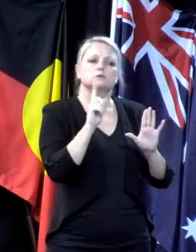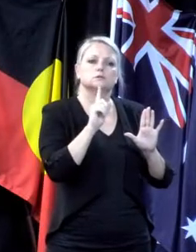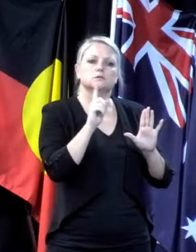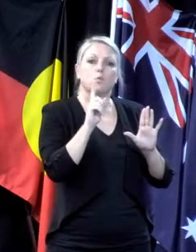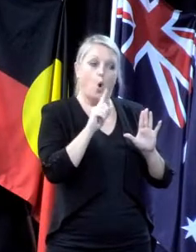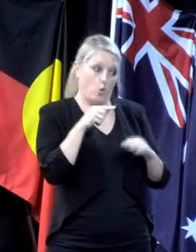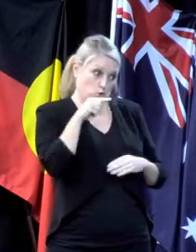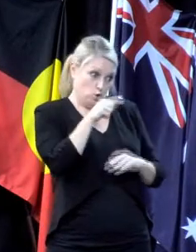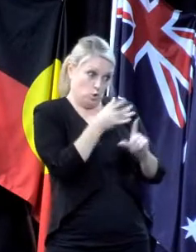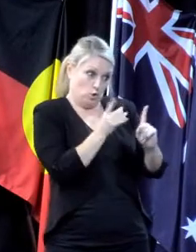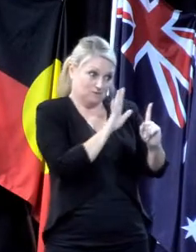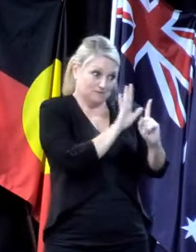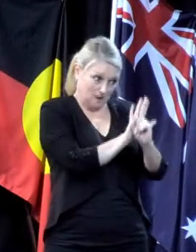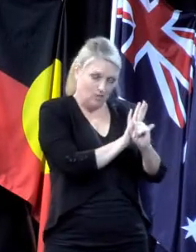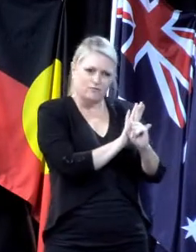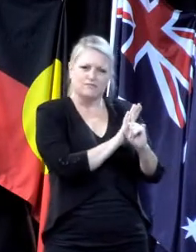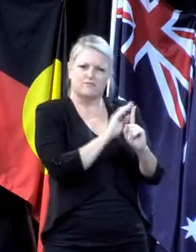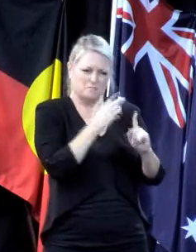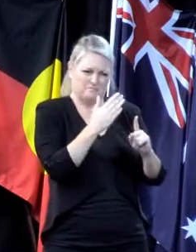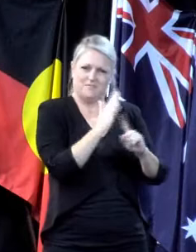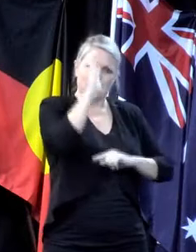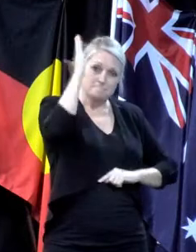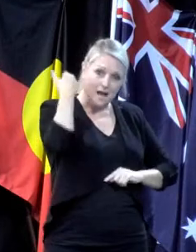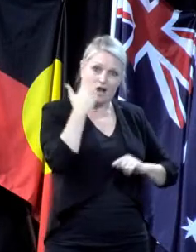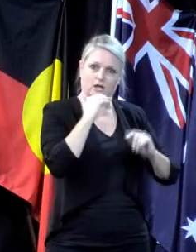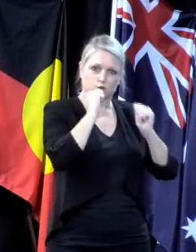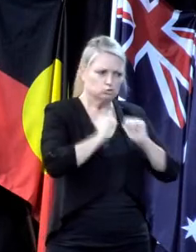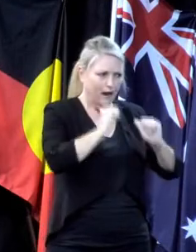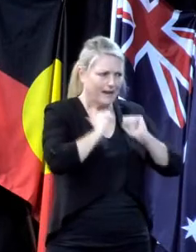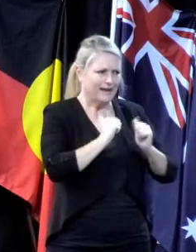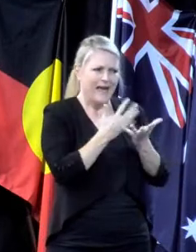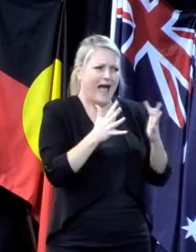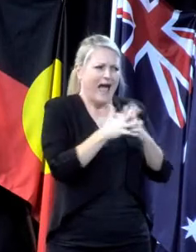in order to be able to facilitate the imparting of that information and training?